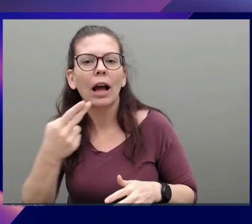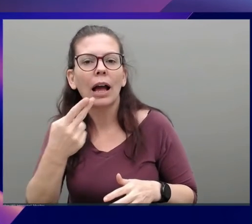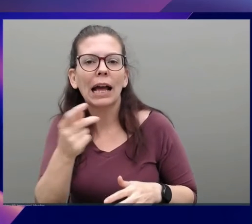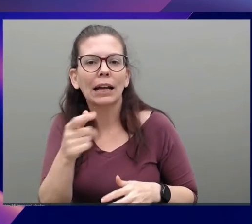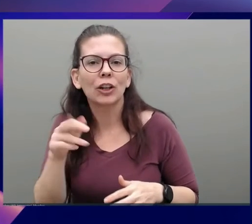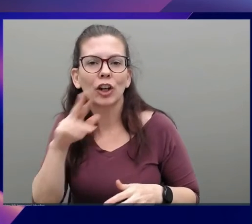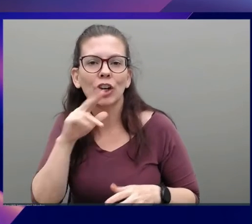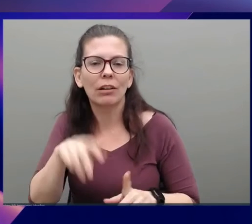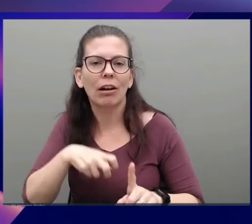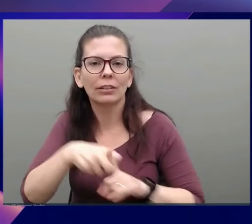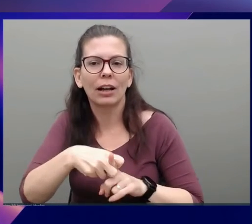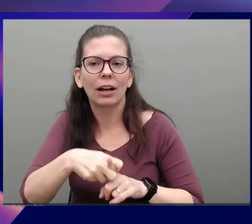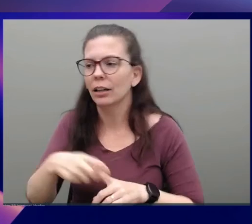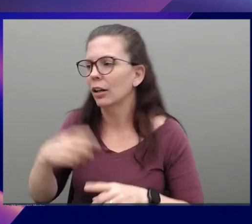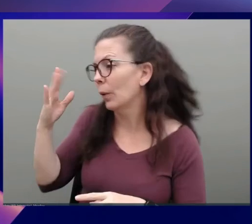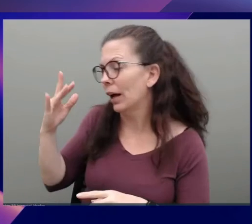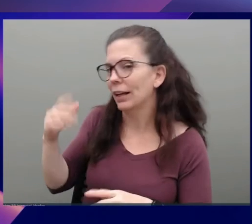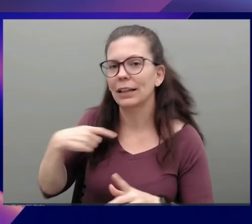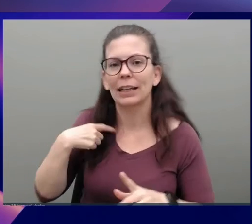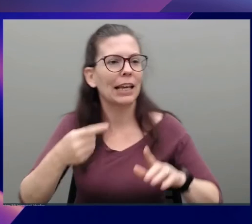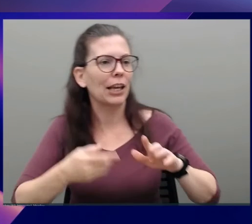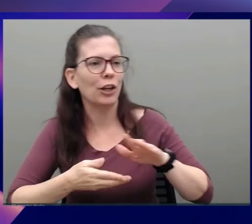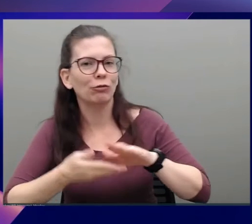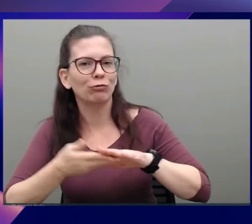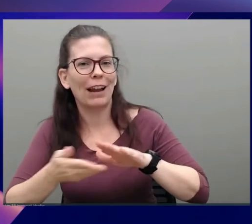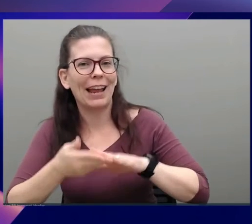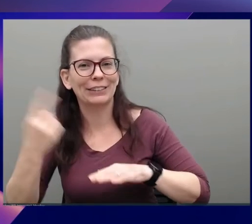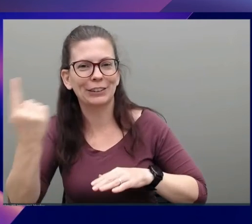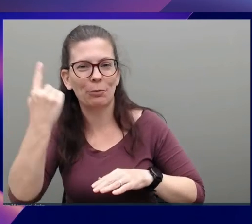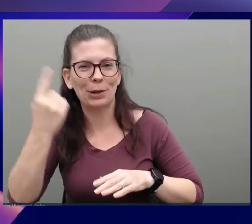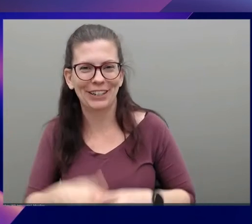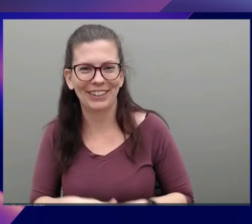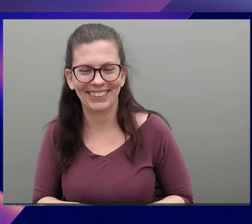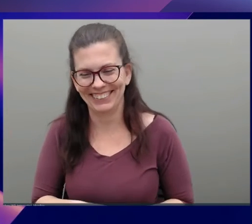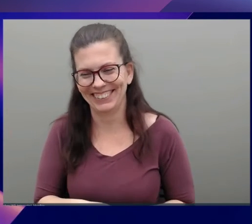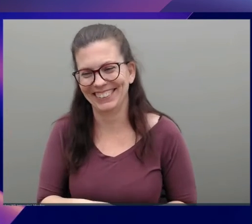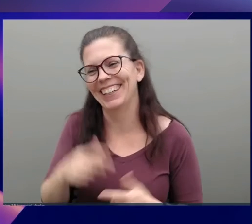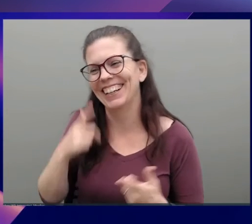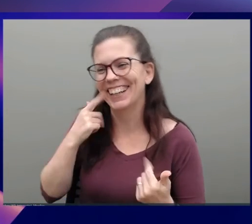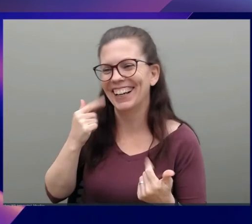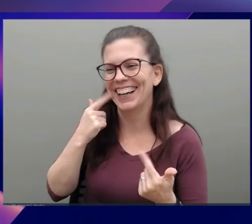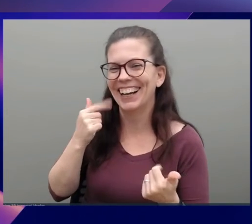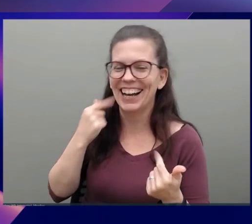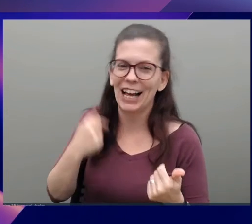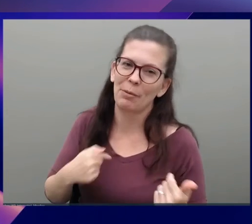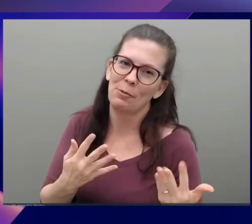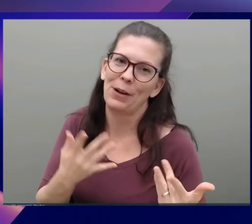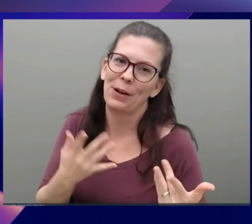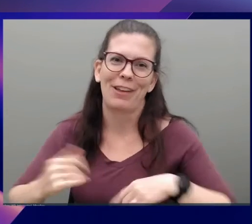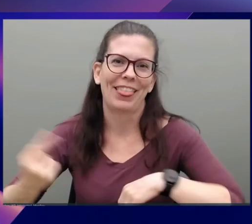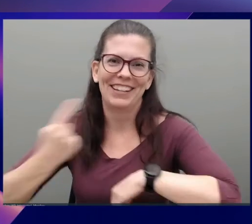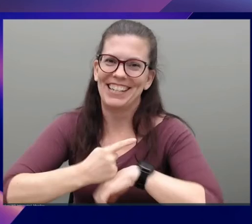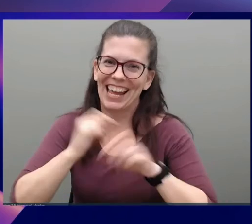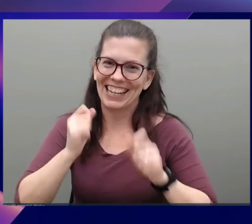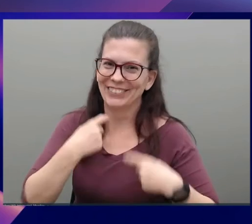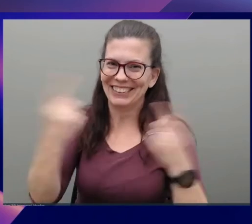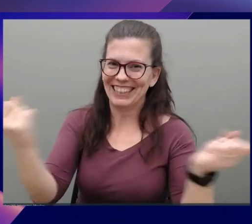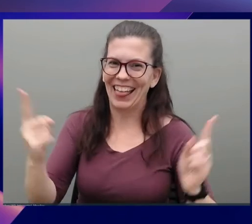Why? - Because he ran-som-ware. Anyway, I've been waiting for this to start up again. Yeah.